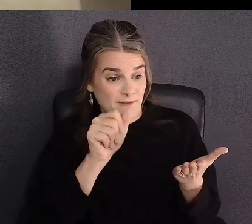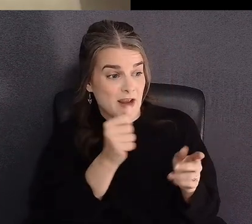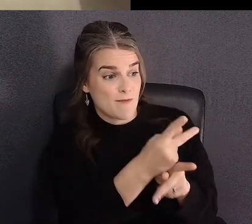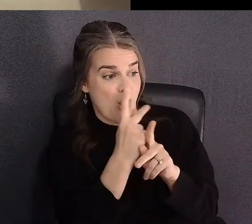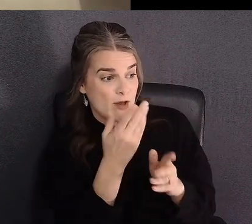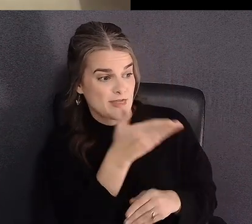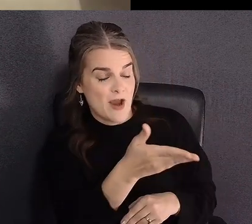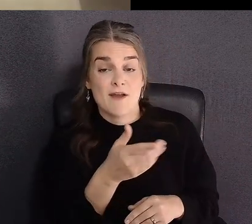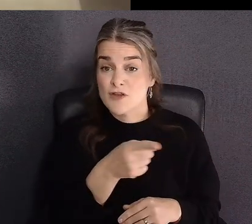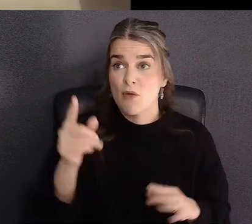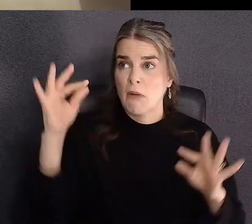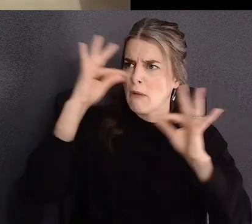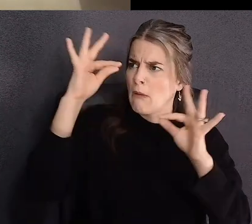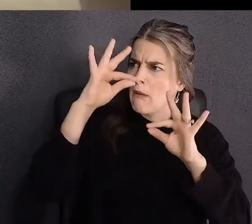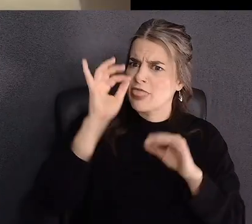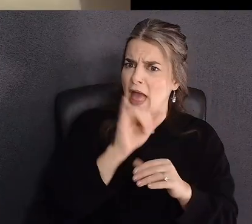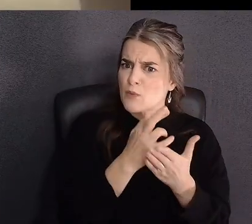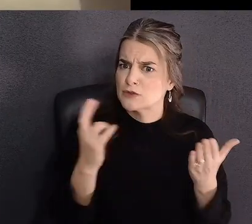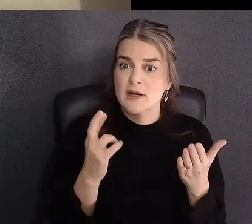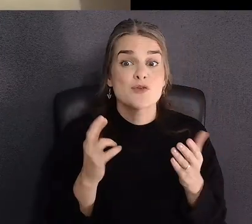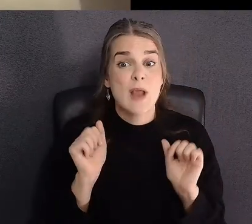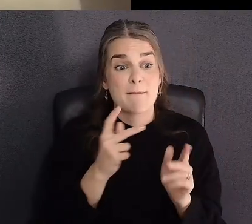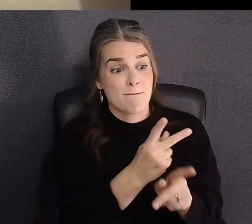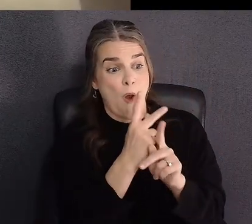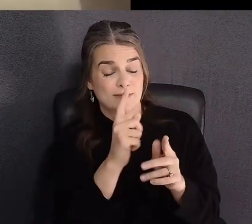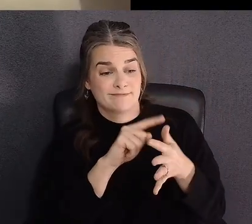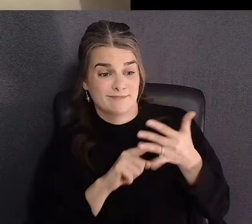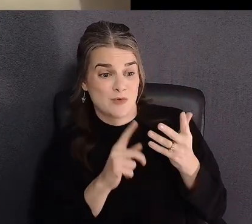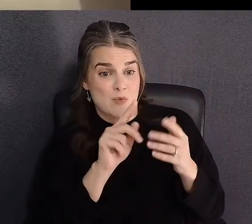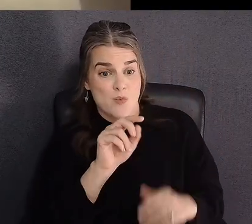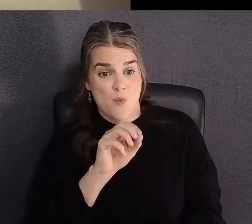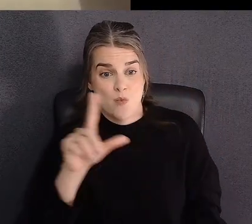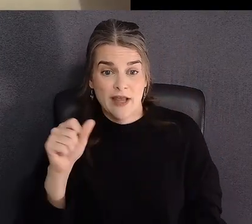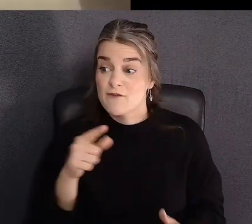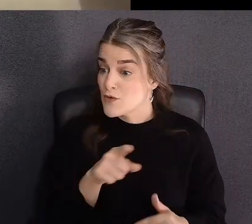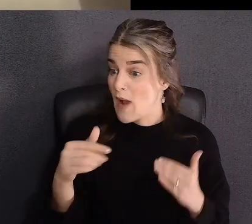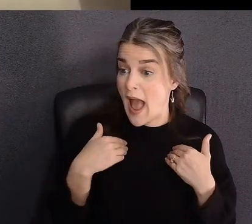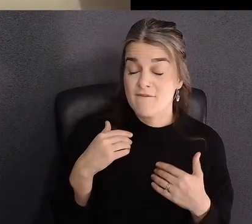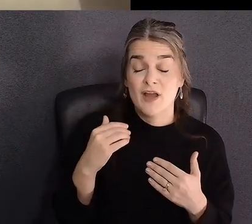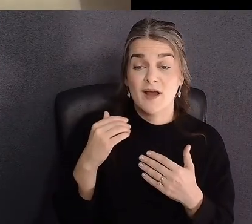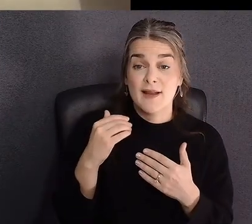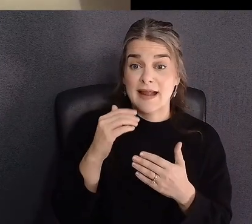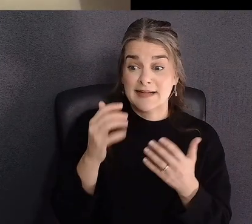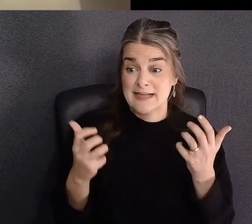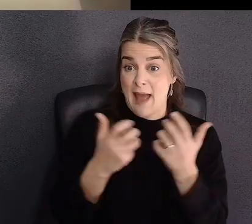That is the place where you can borrow all kinds of tools. If there is an adaptive art tool-- and this goes for you too, Alex and Colleen-- that we don't have in our Lending